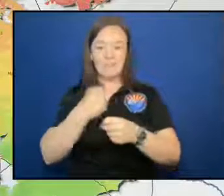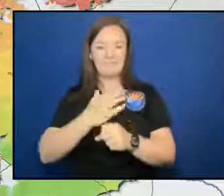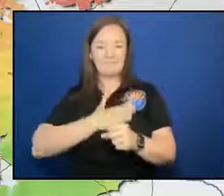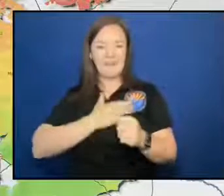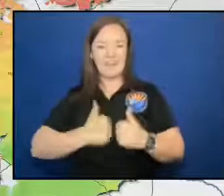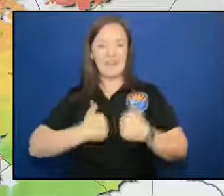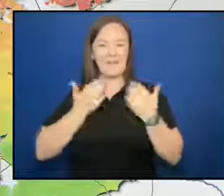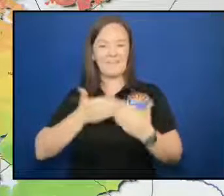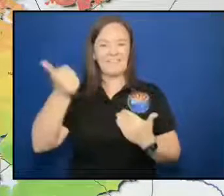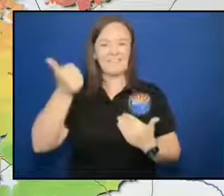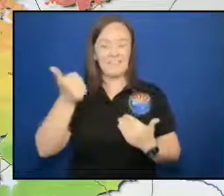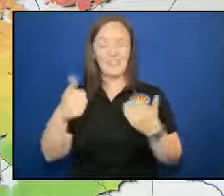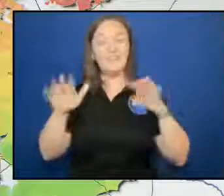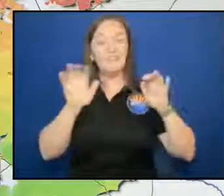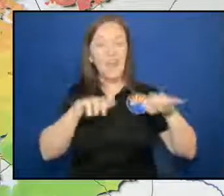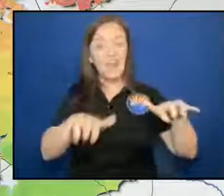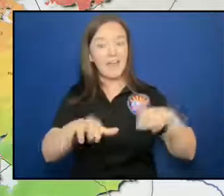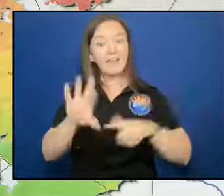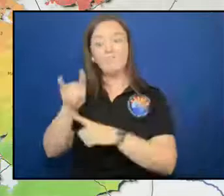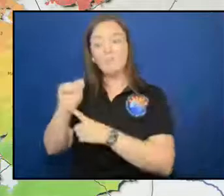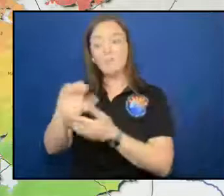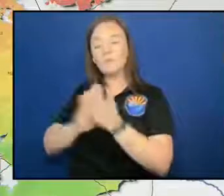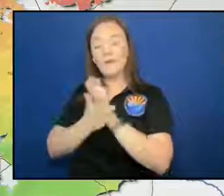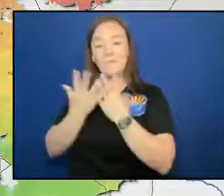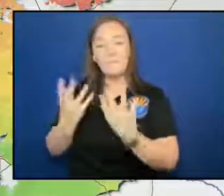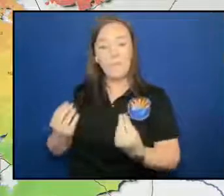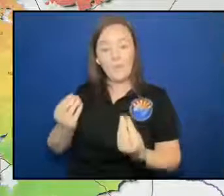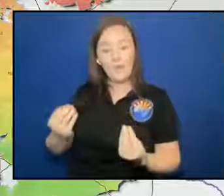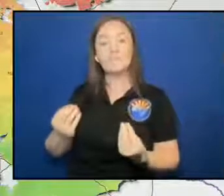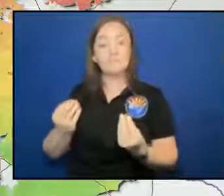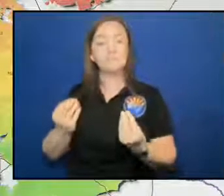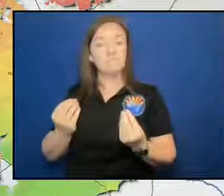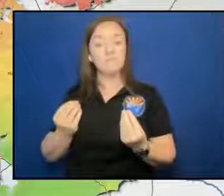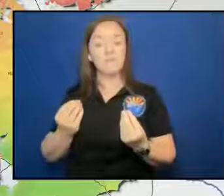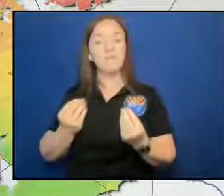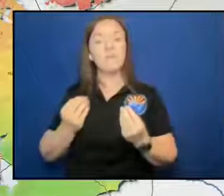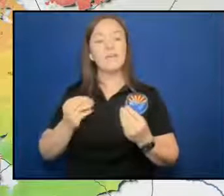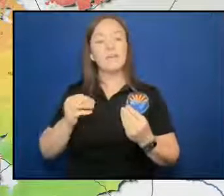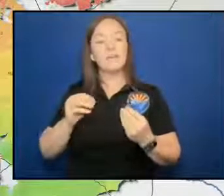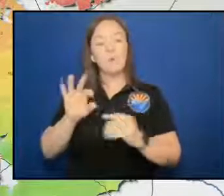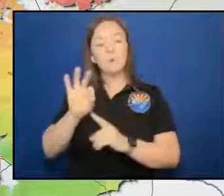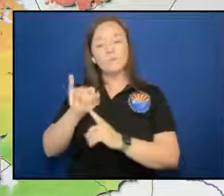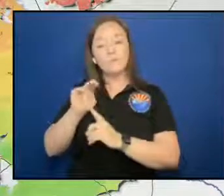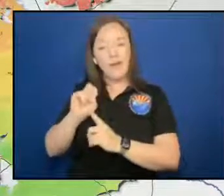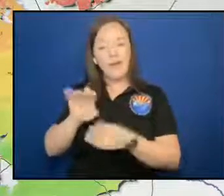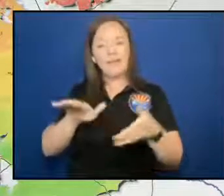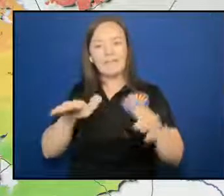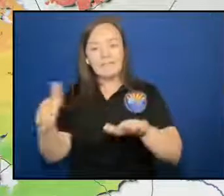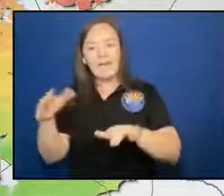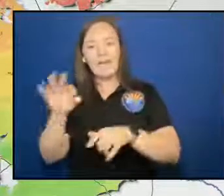THAT RIDGE. LIKE I MENTIONED WESTERN PERIMETER AND AROUND ONE INCH AMOUNTS OVER EASTERN PERIMETER.